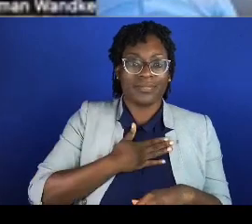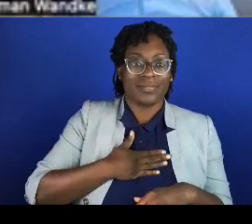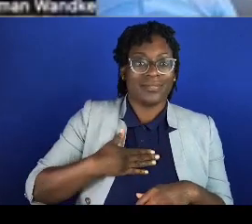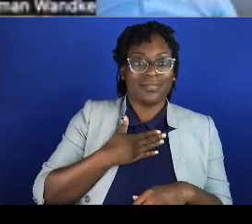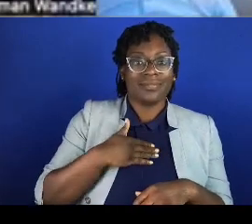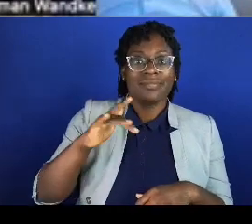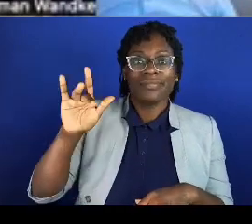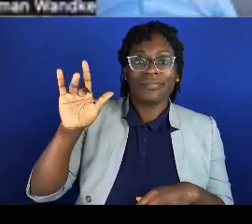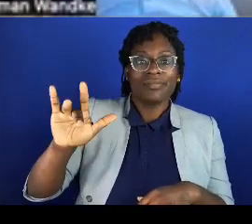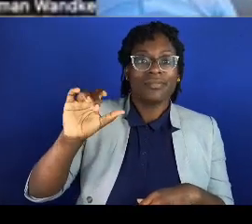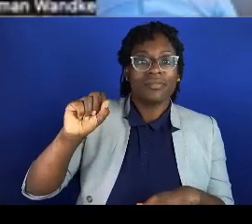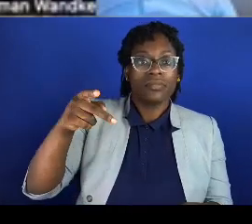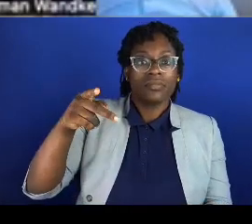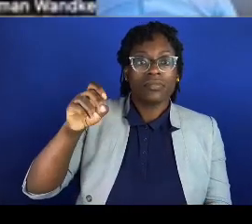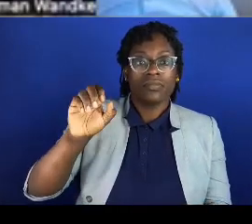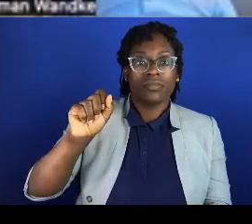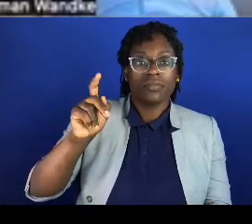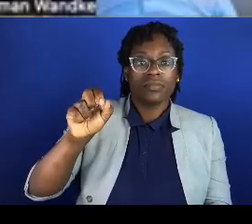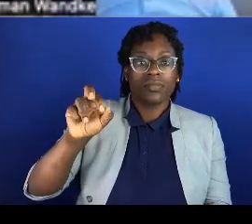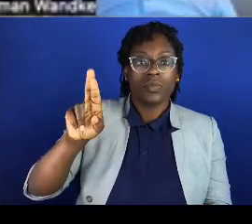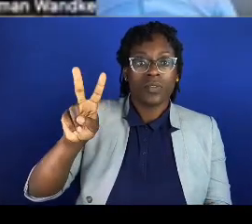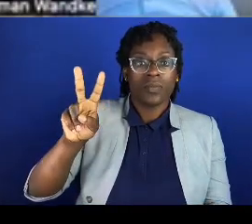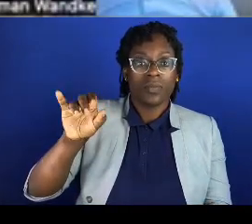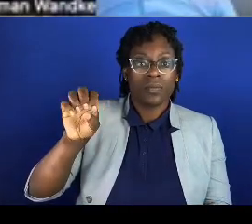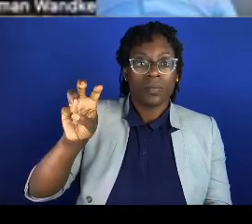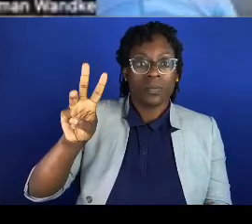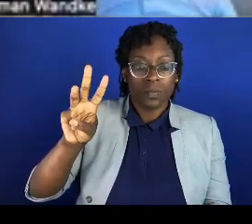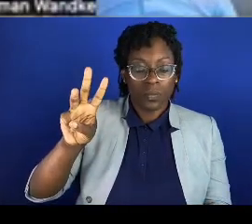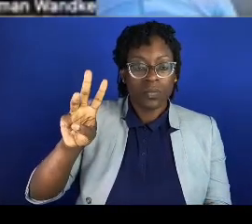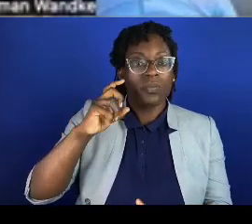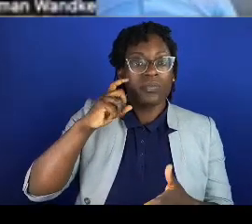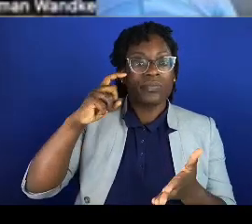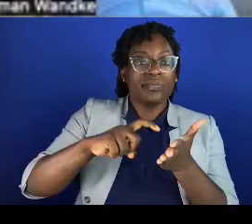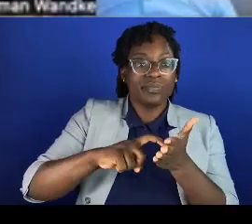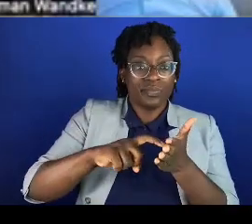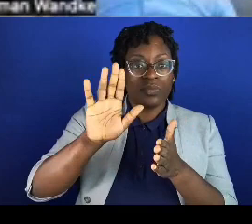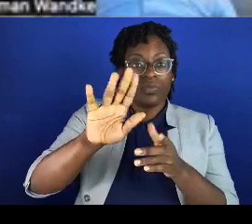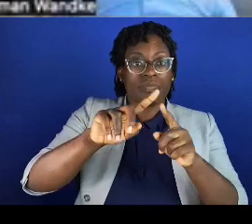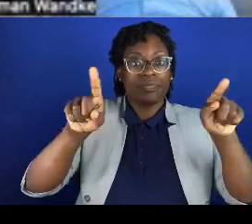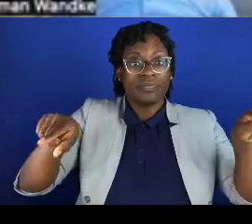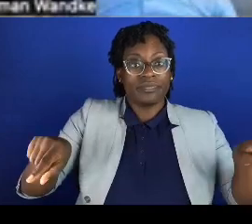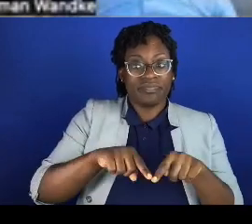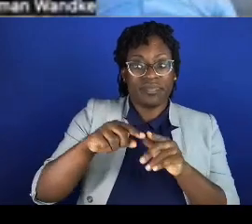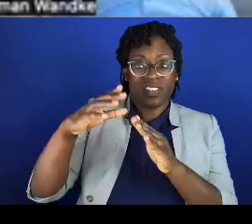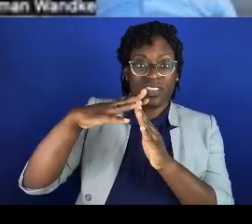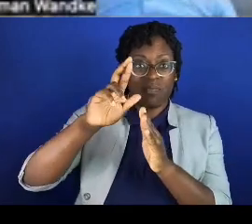viewing experience, please navigate to “Speaker View” using the options at the top right